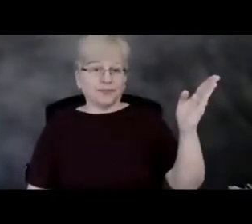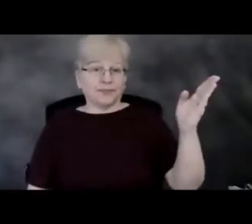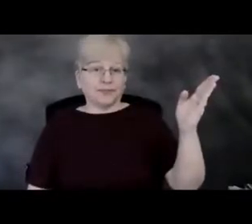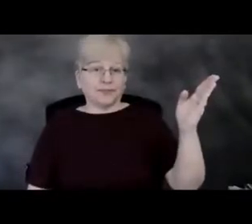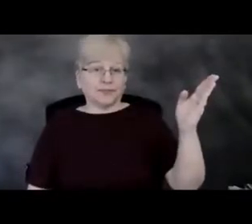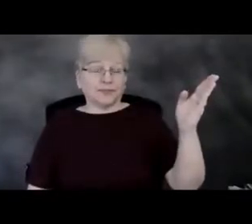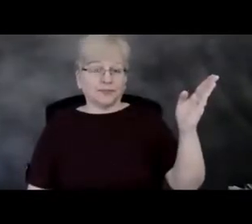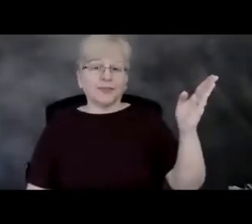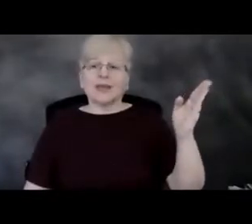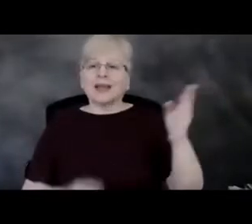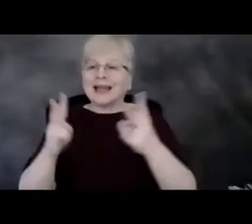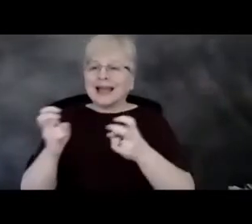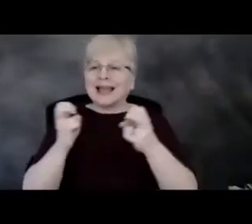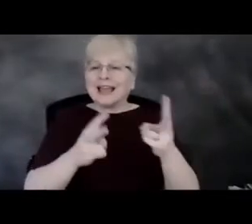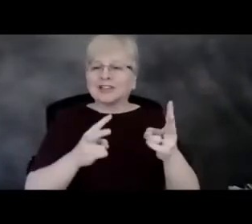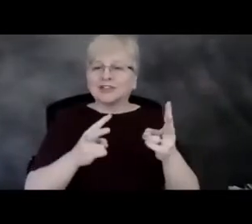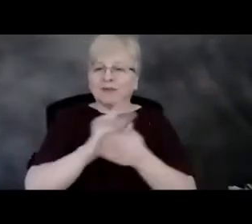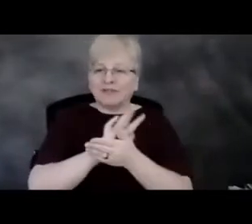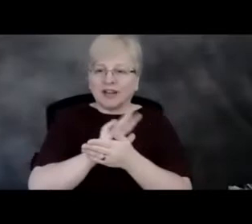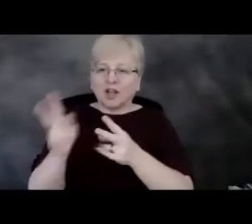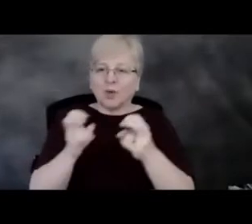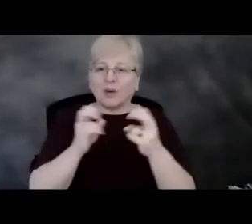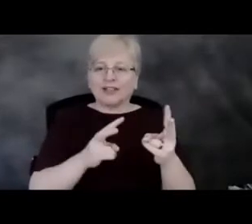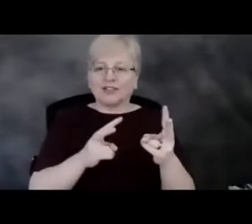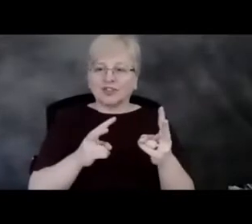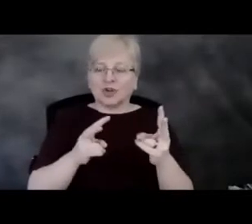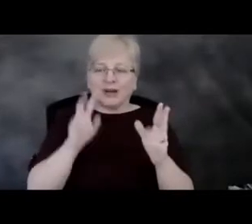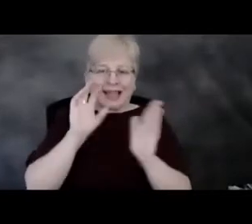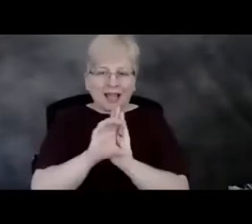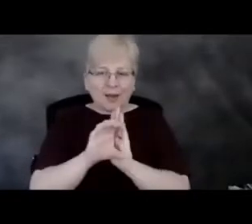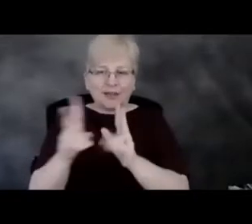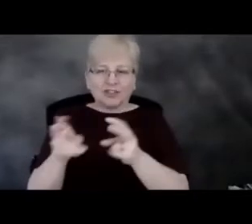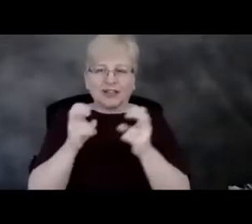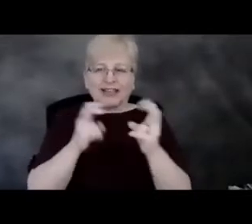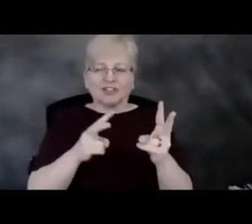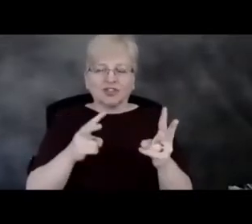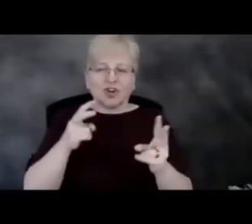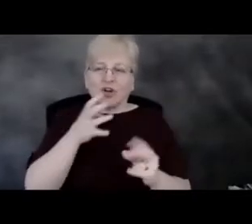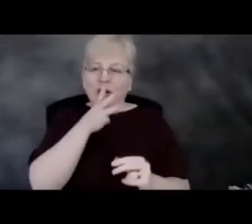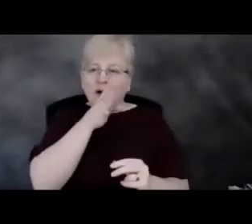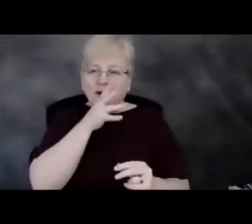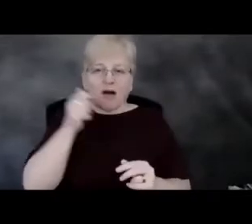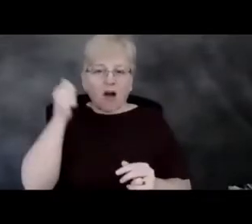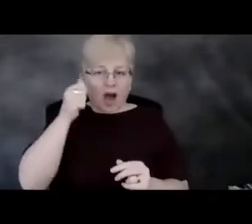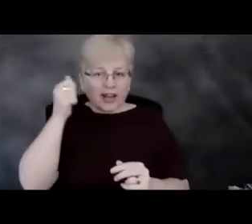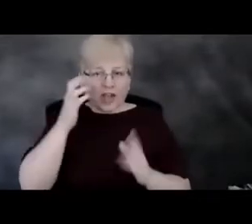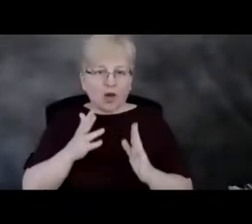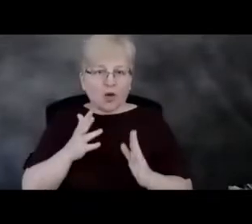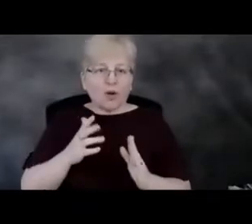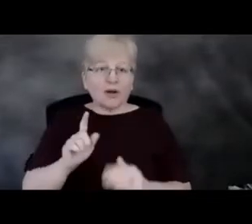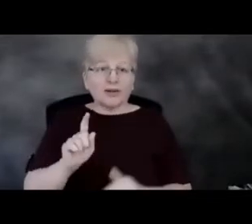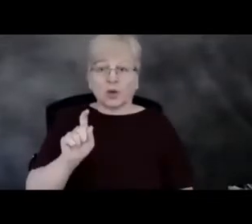insert sound file. 16:49:41 I will show you how the image one works. You put your cursor where you want the image to be.